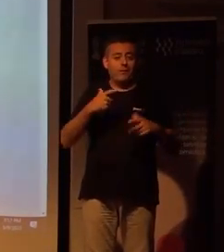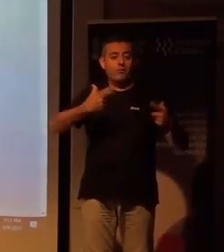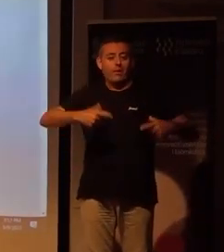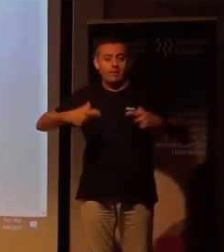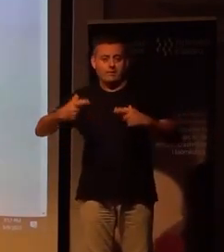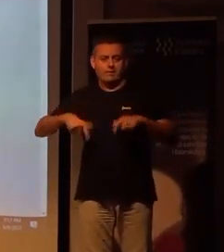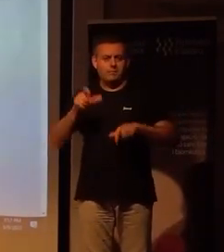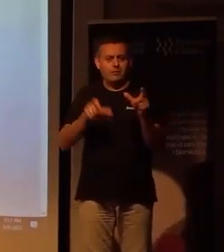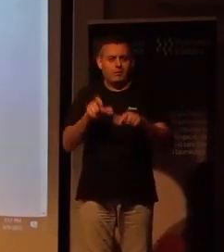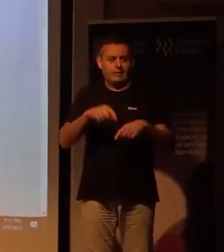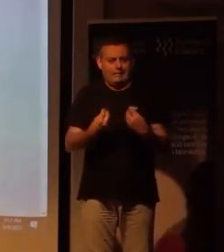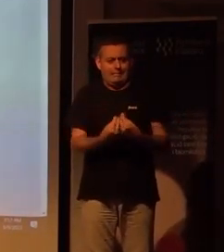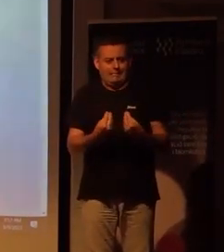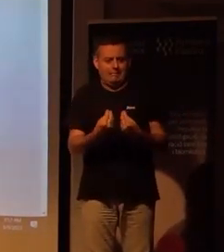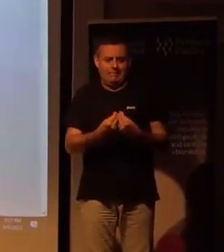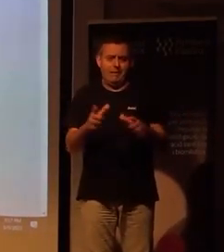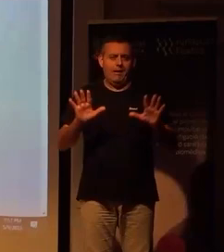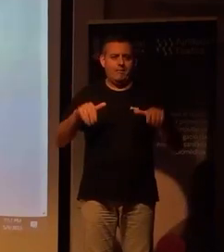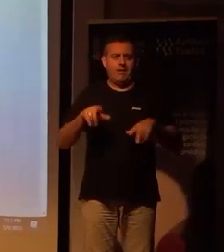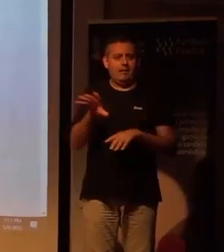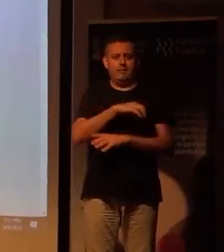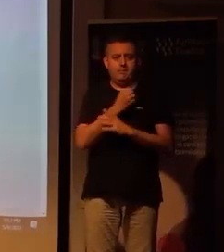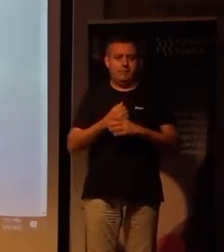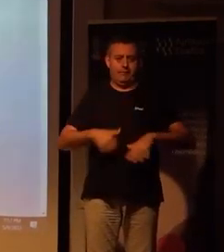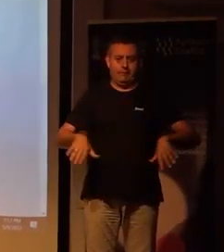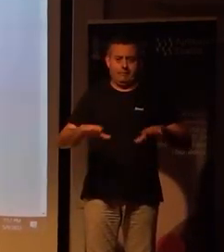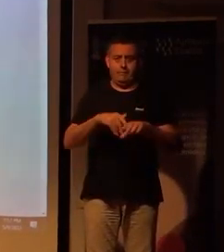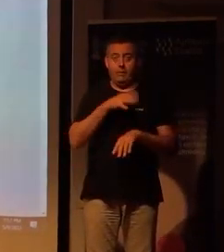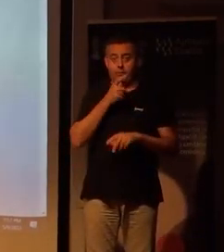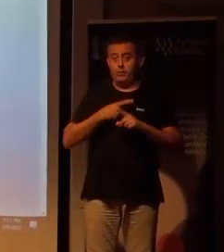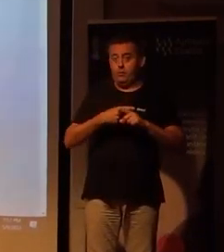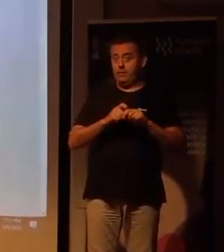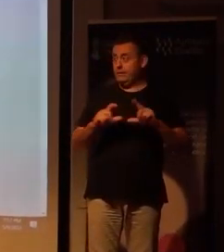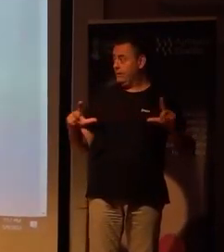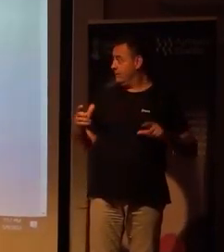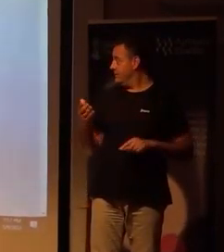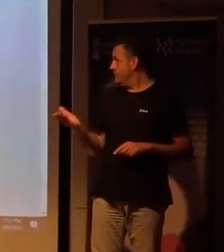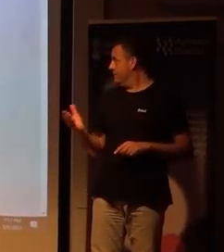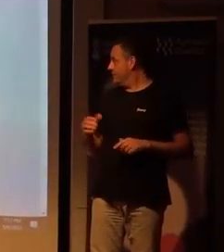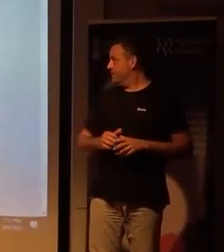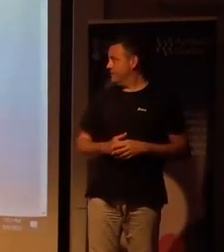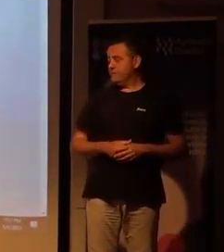So, since we already know this, I’m going to share this face with you. I am going to assume that everyone knows